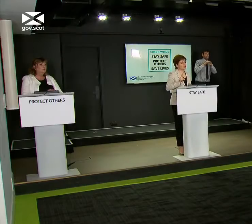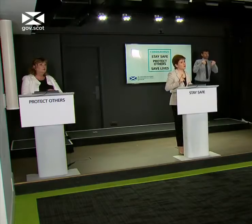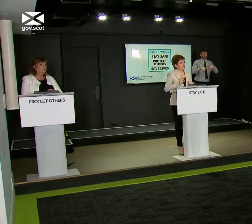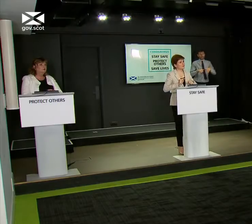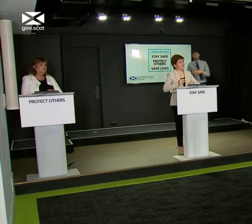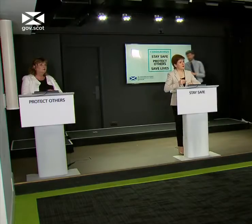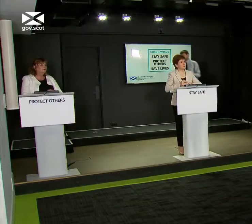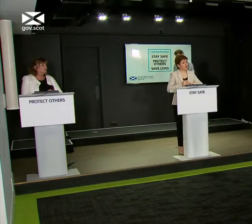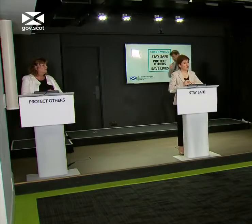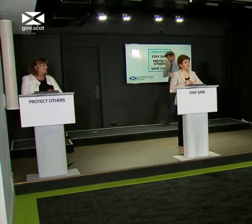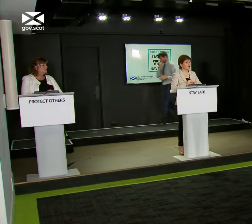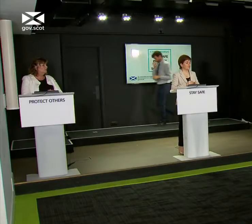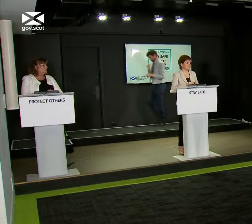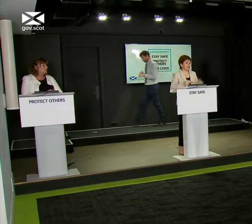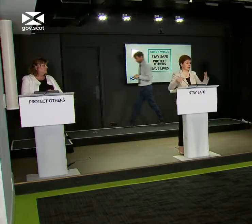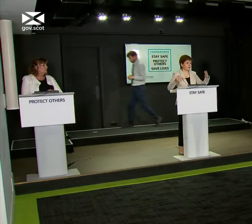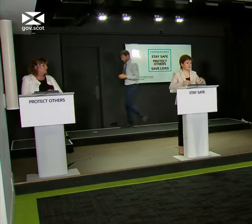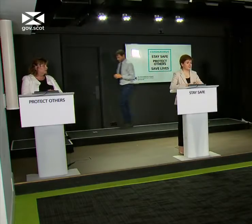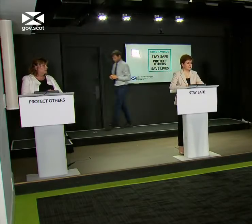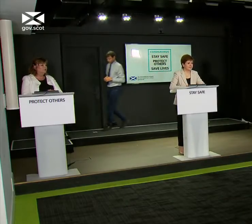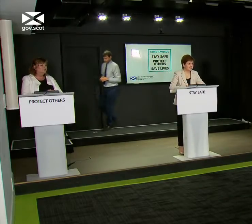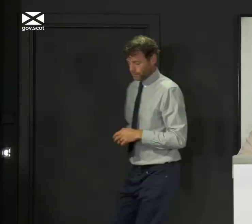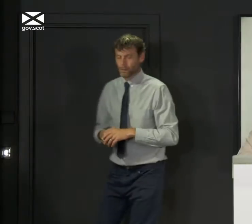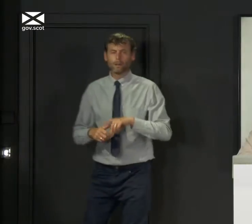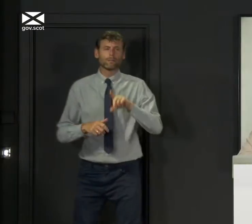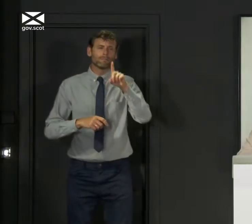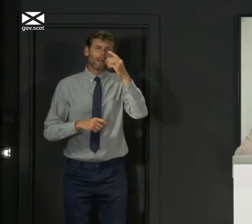you are protecting shop workers as well. All of us, and I want to see us support